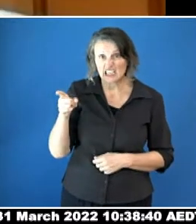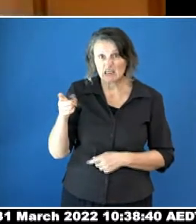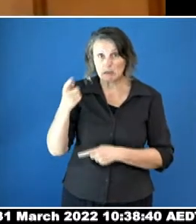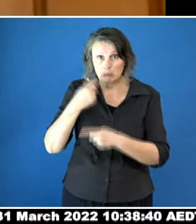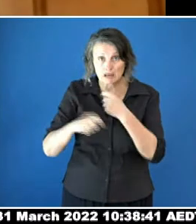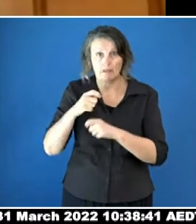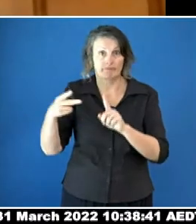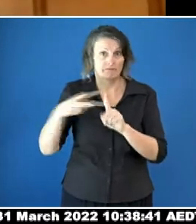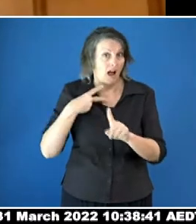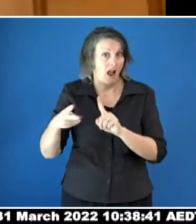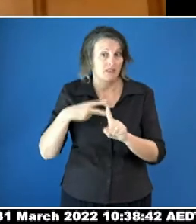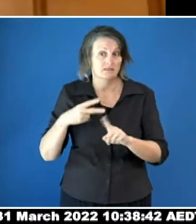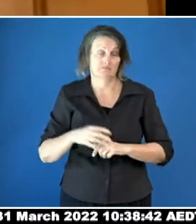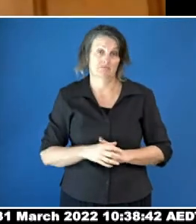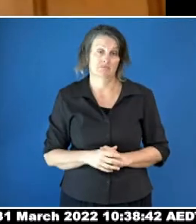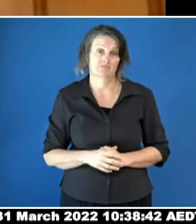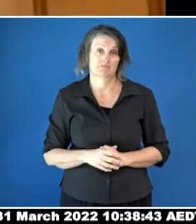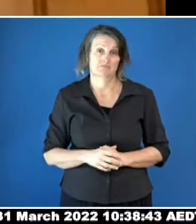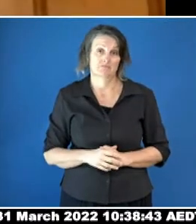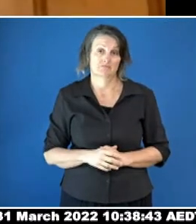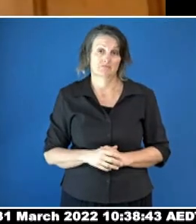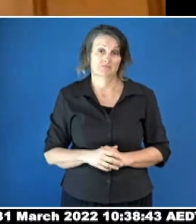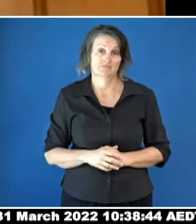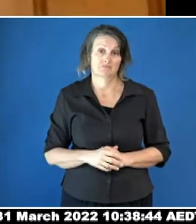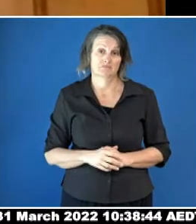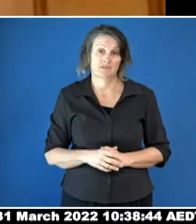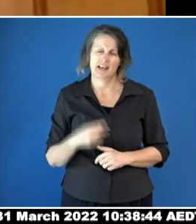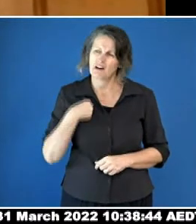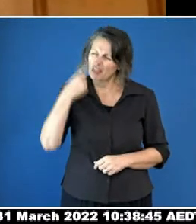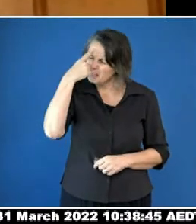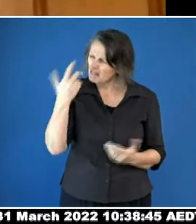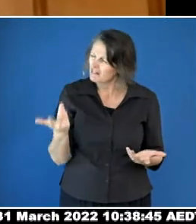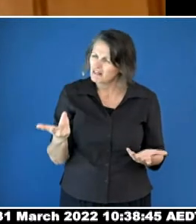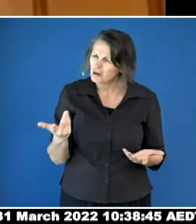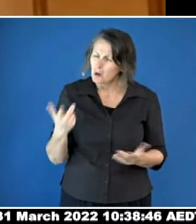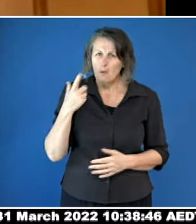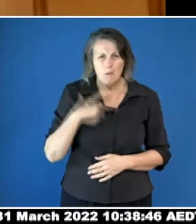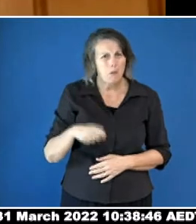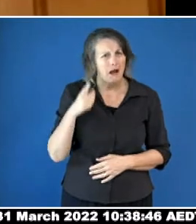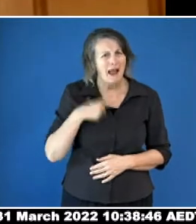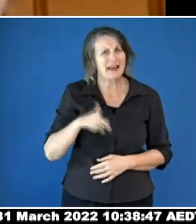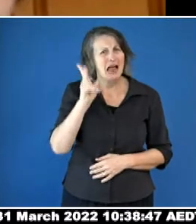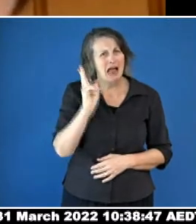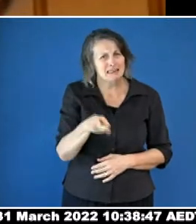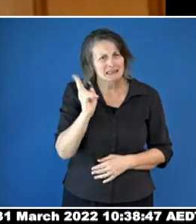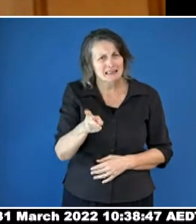And then he get violent and I just think why does